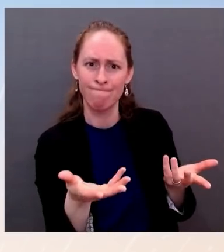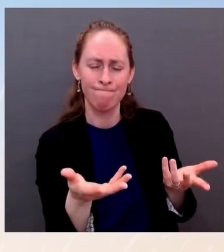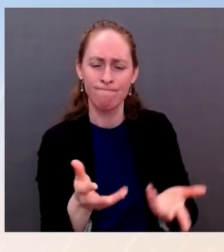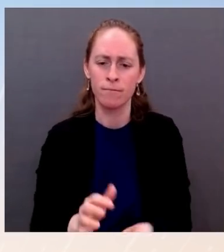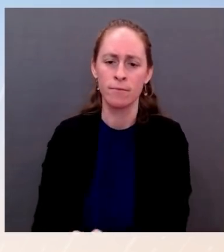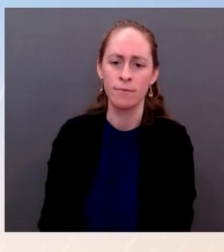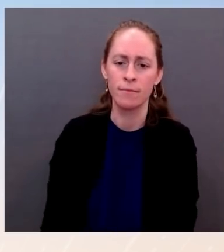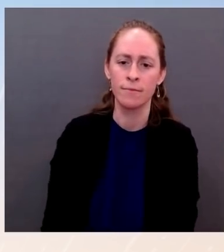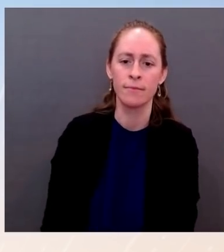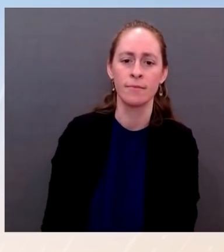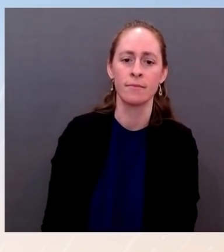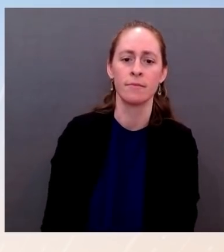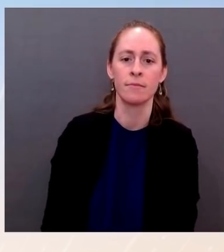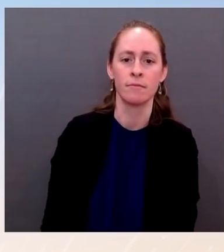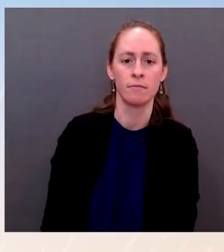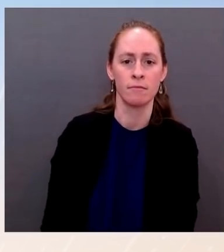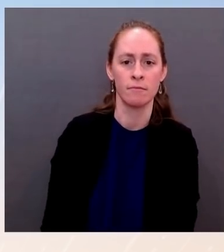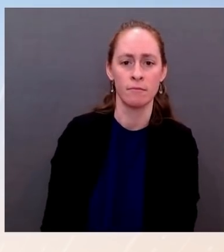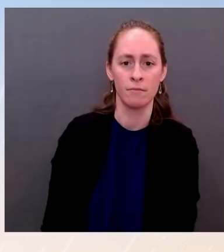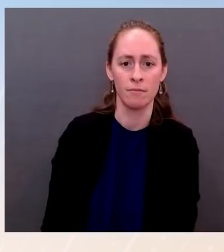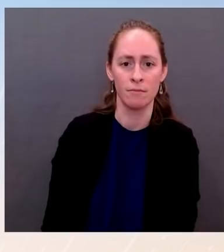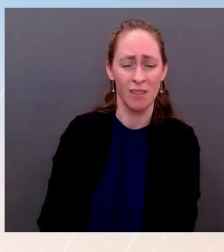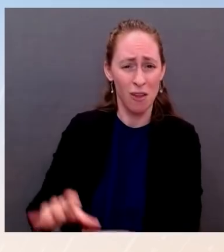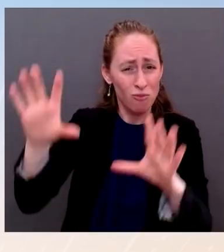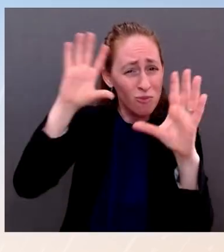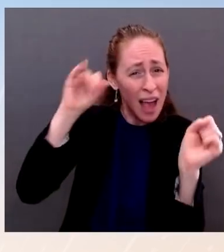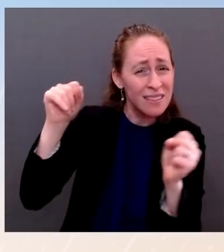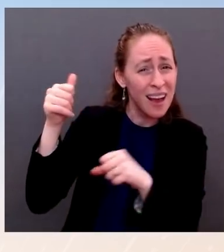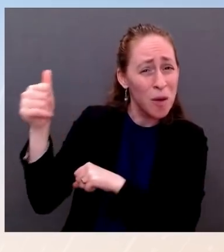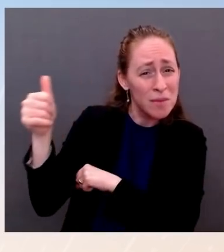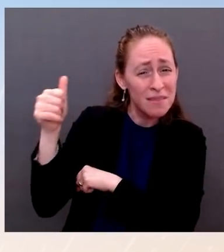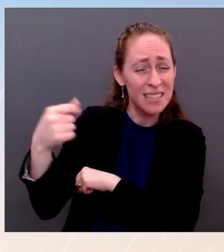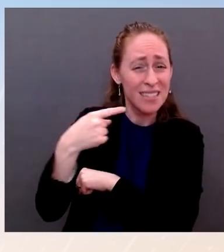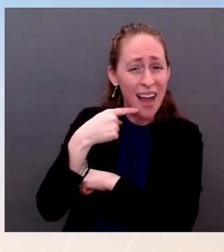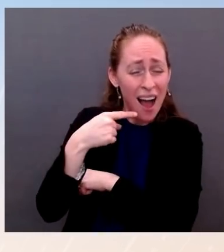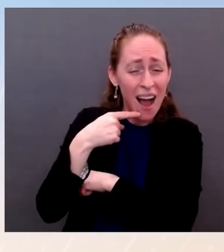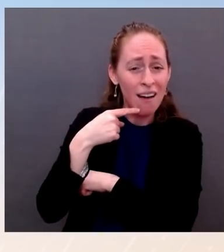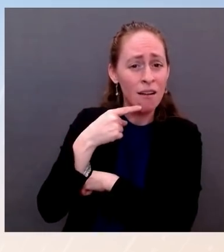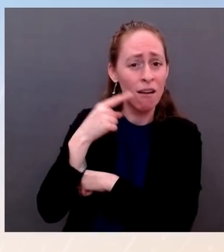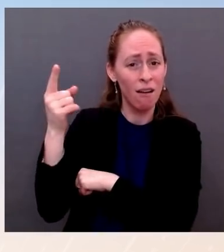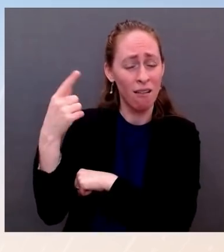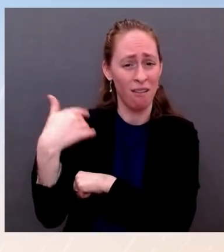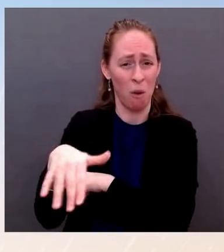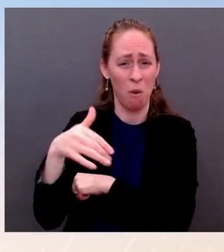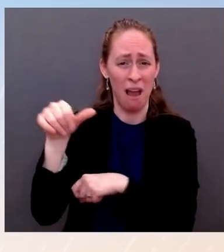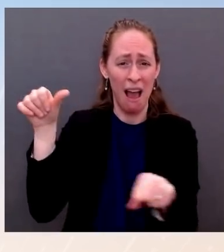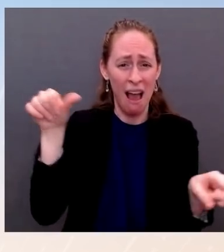It has impacted his polling. This isn't a current event that is underway. The question is: